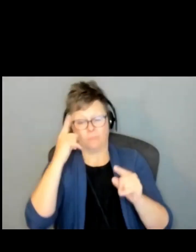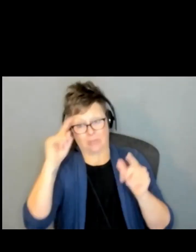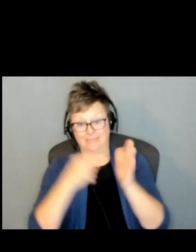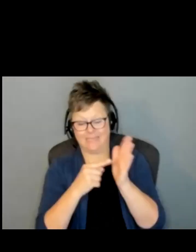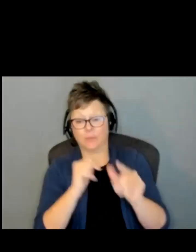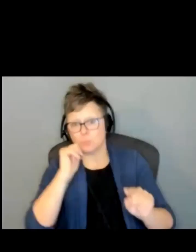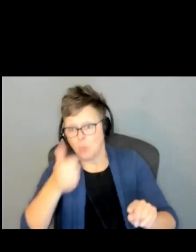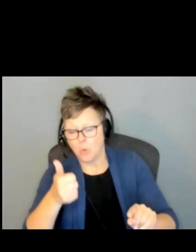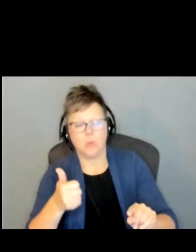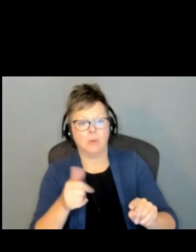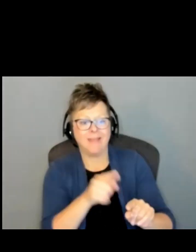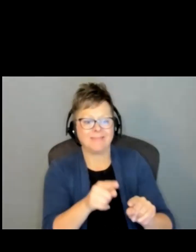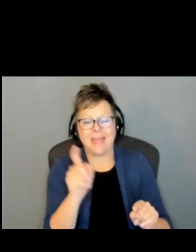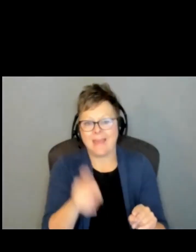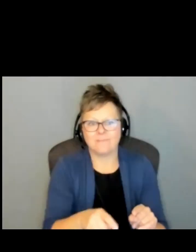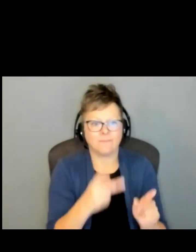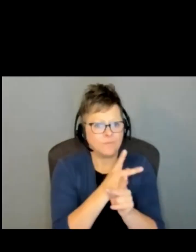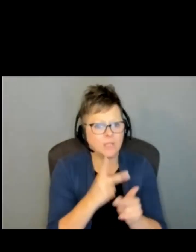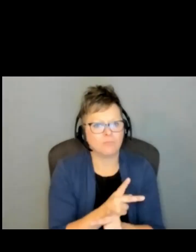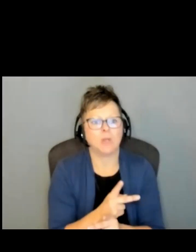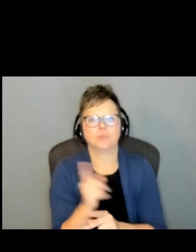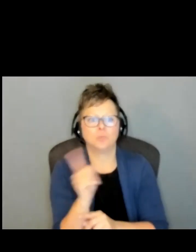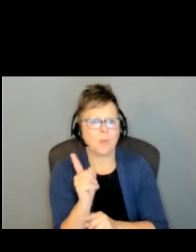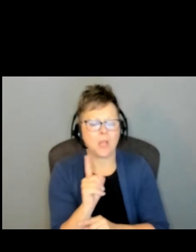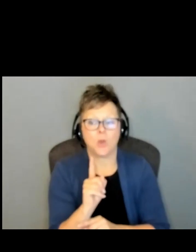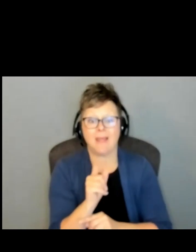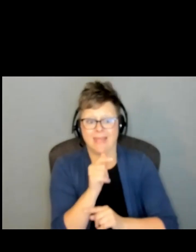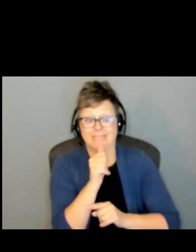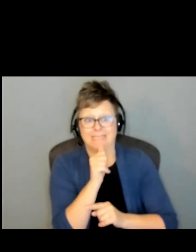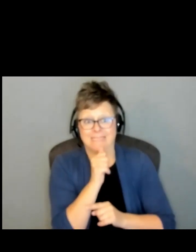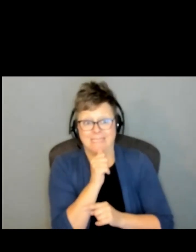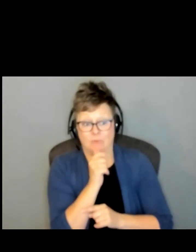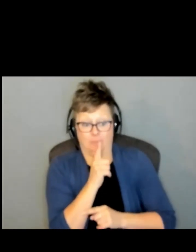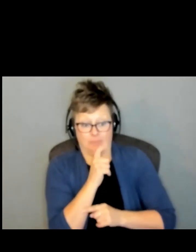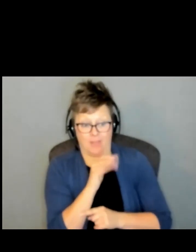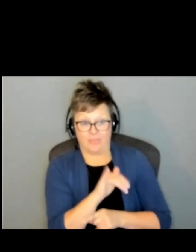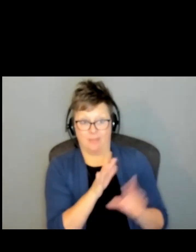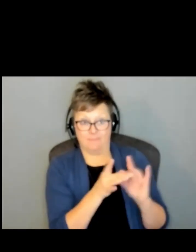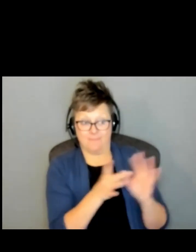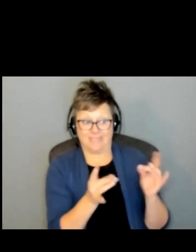where the sanity of the secrets of the message and the voice continue to reside.